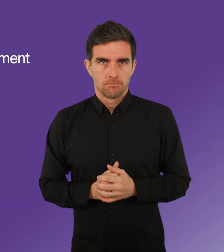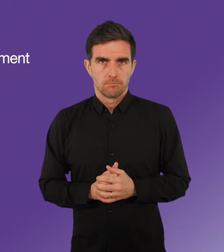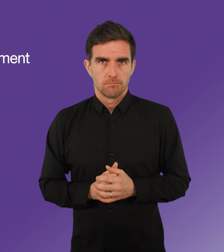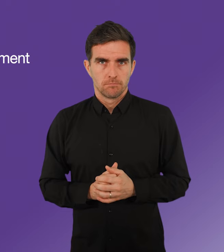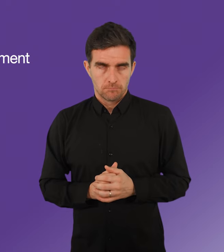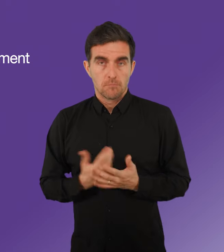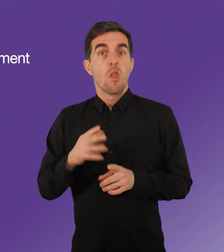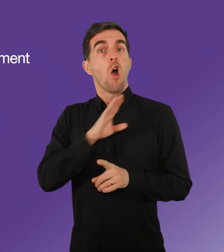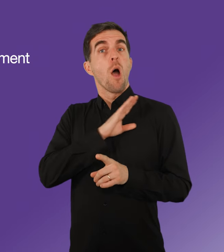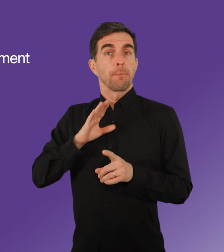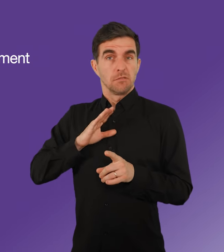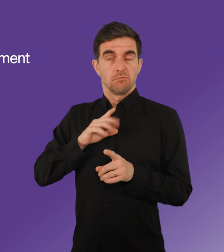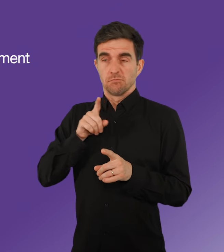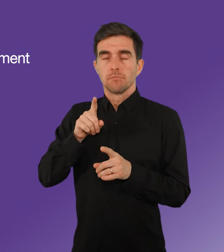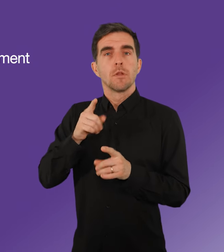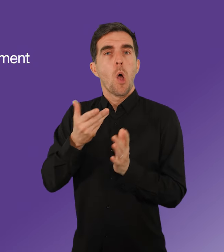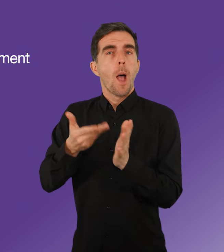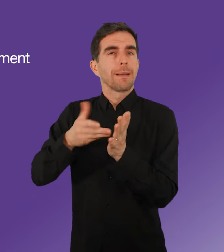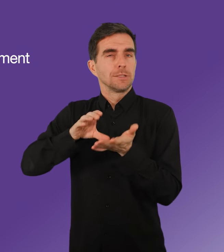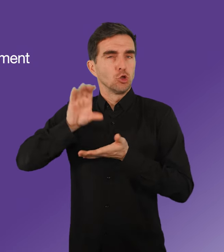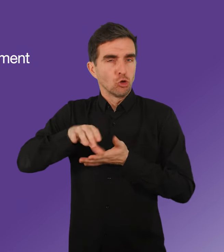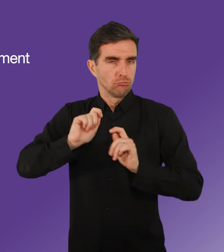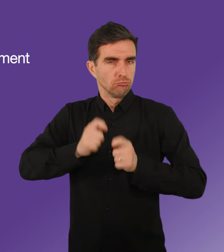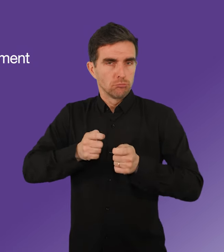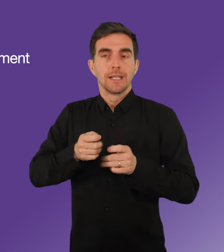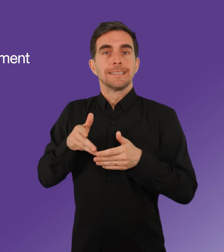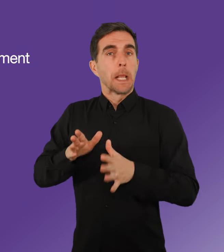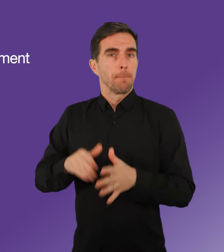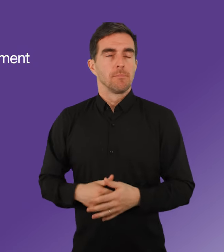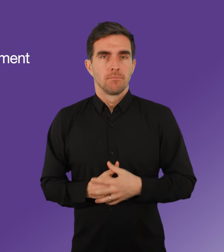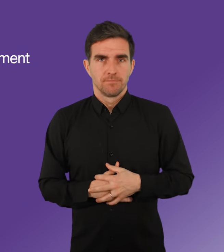• Armed Forces Compensation Scheme.